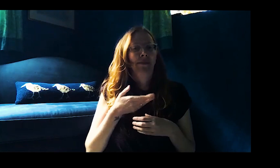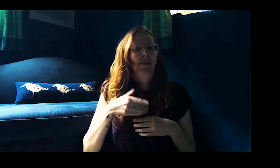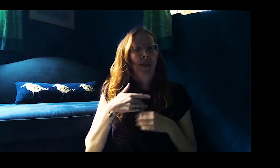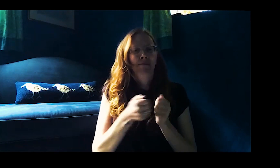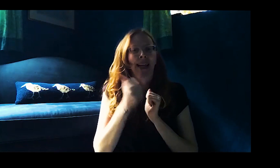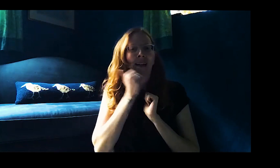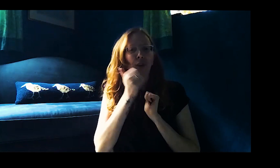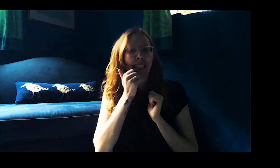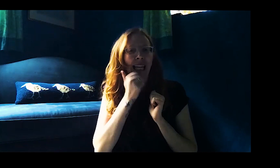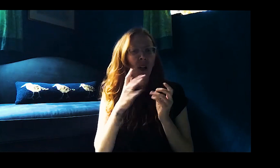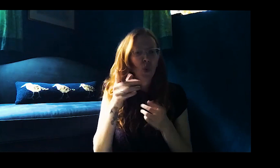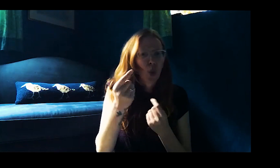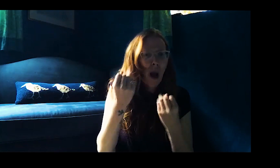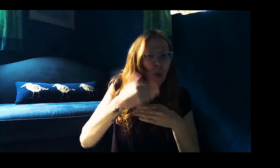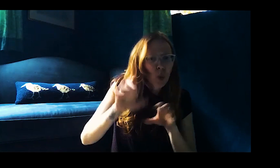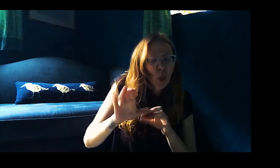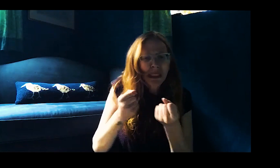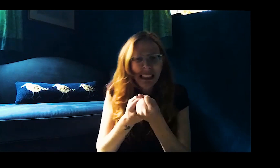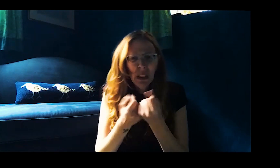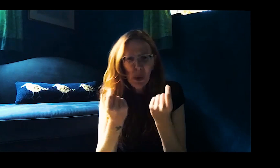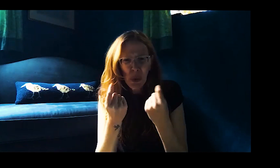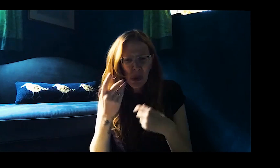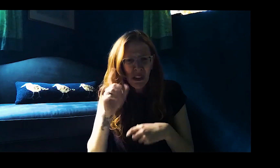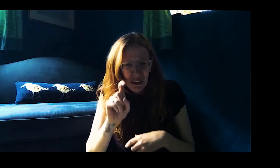asking if they could submit to the project, and we decided that people could just use